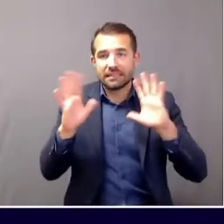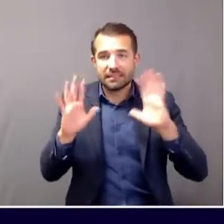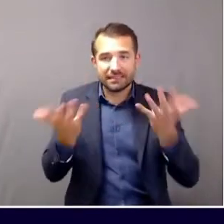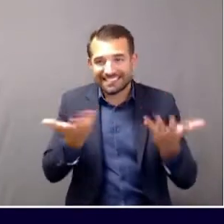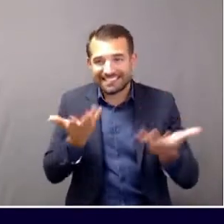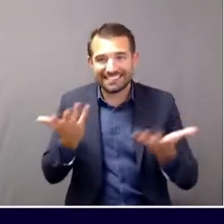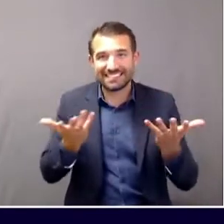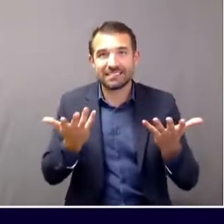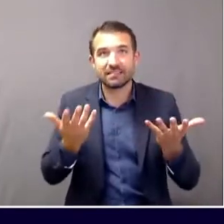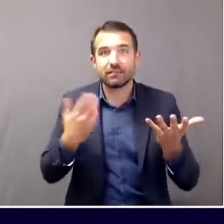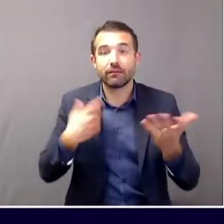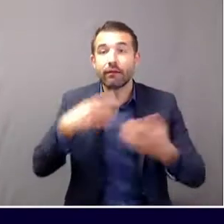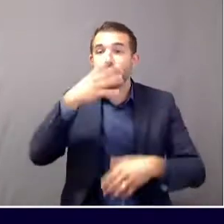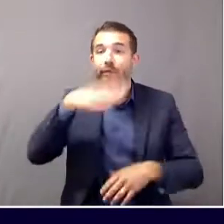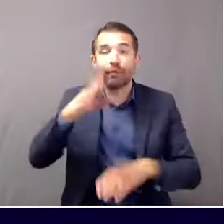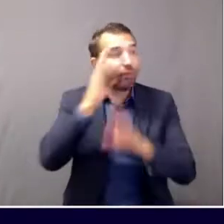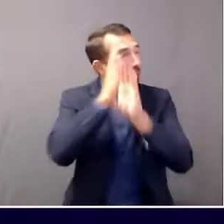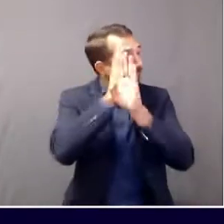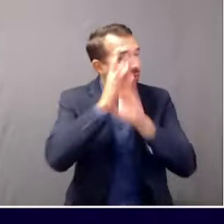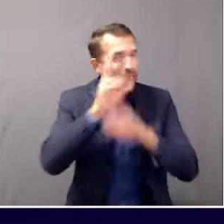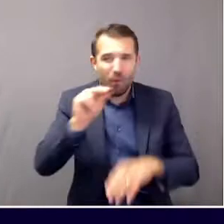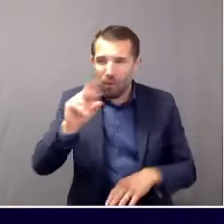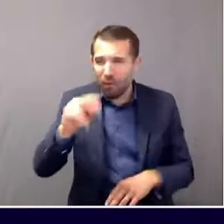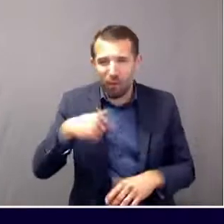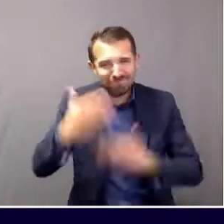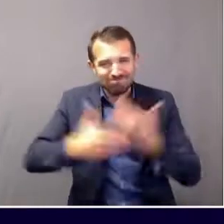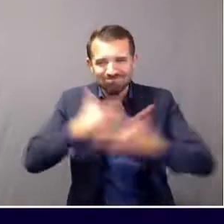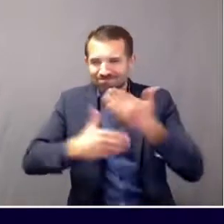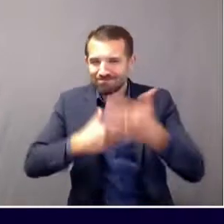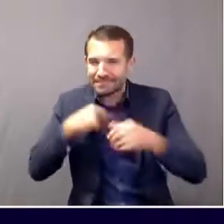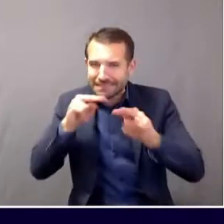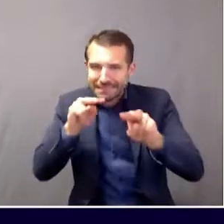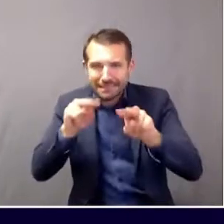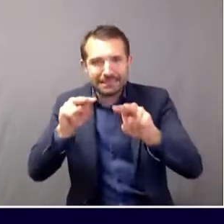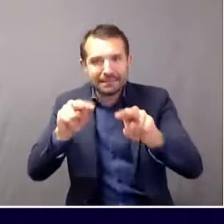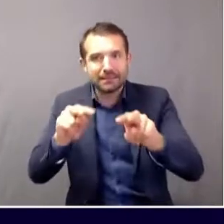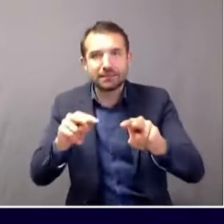happening in our neighbor's